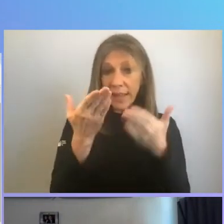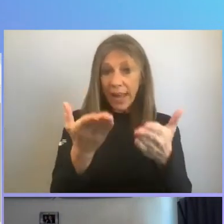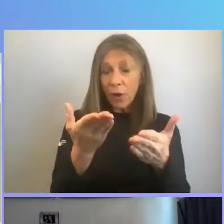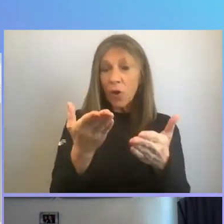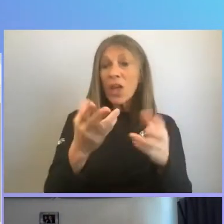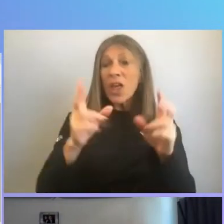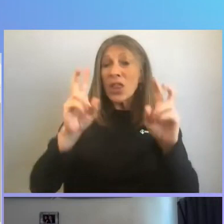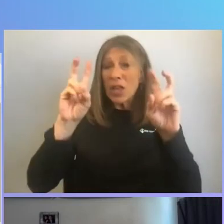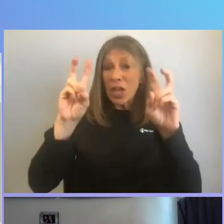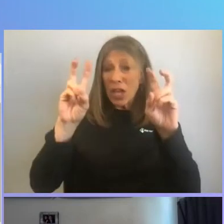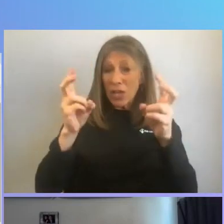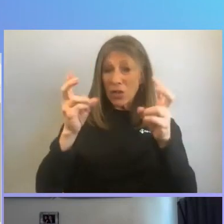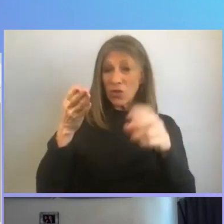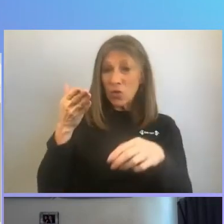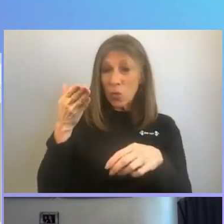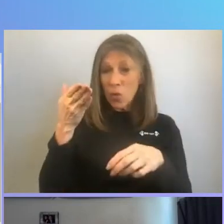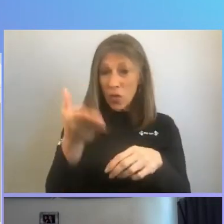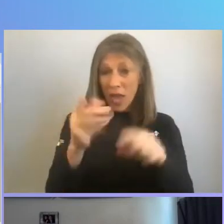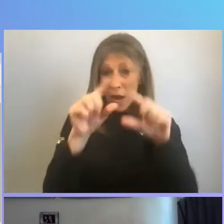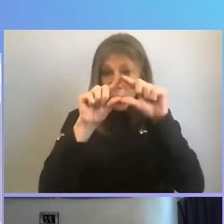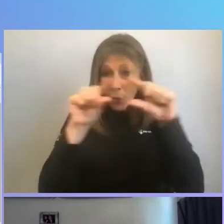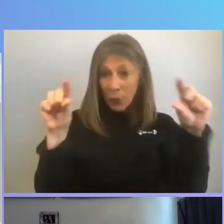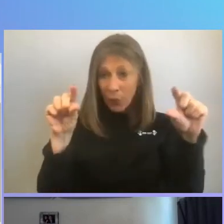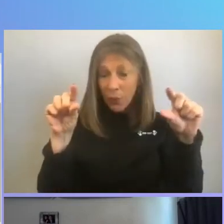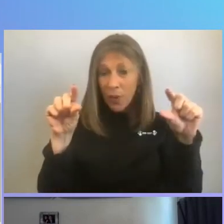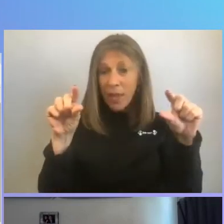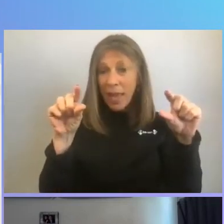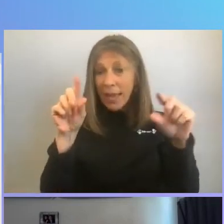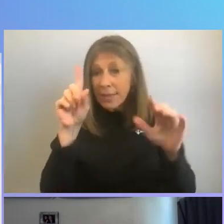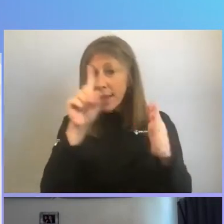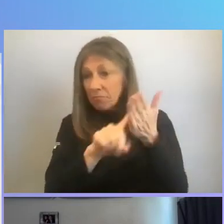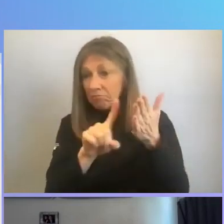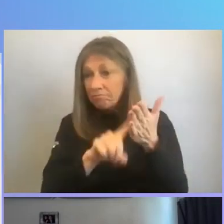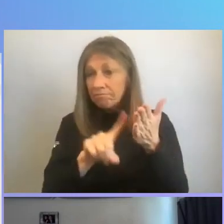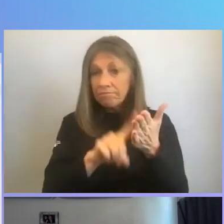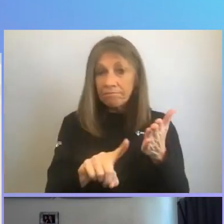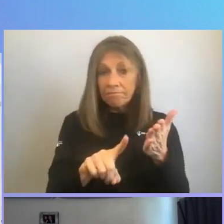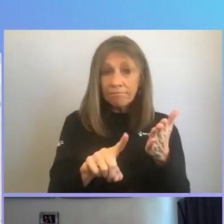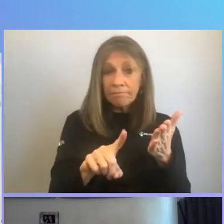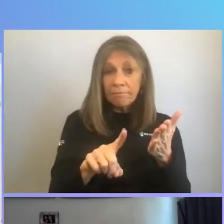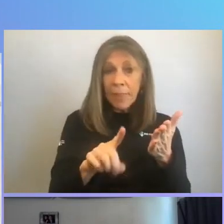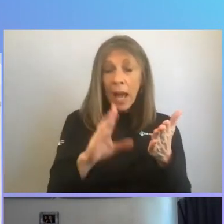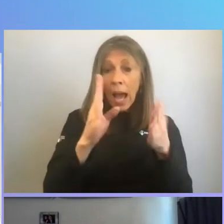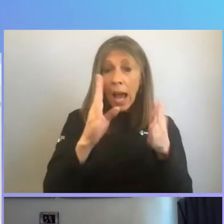box field as I inspect it, I'm opening the Chrome developer